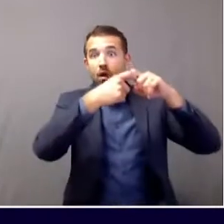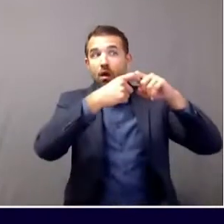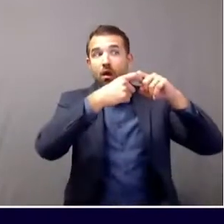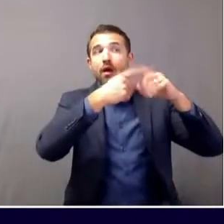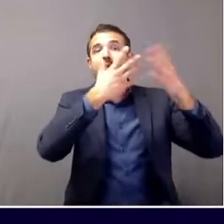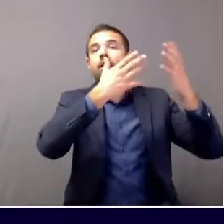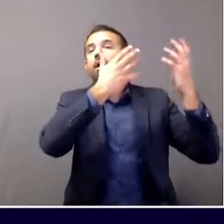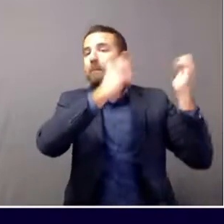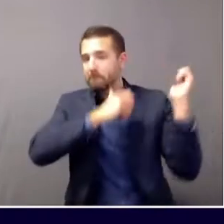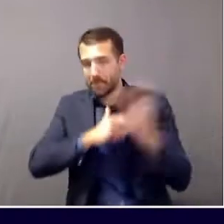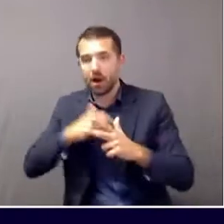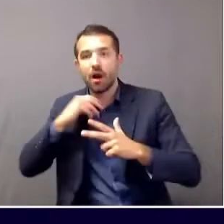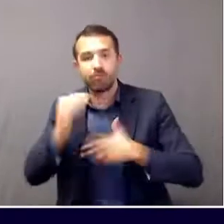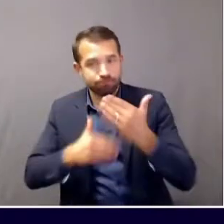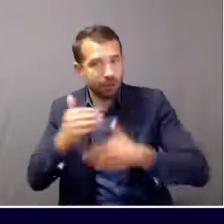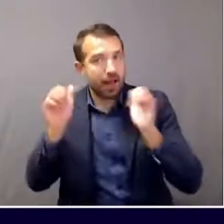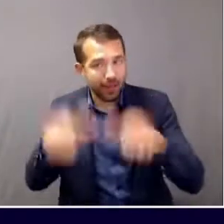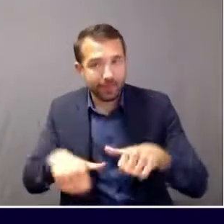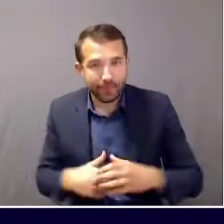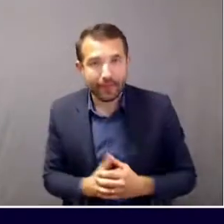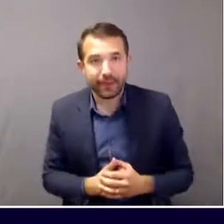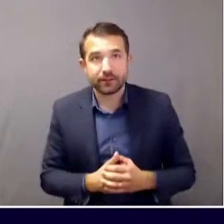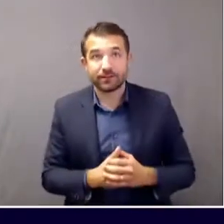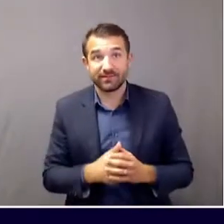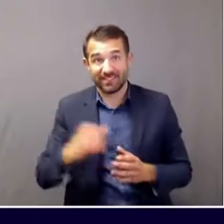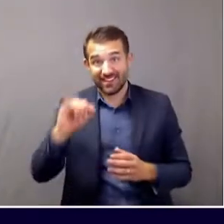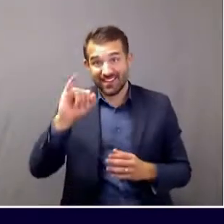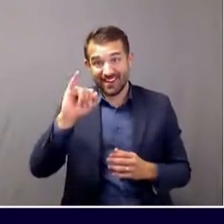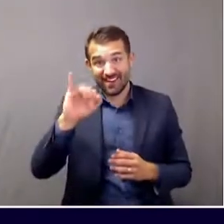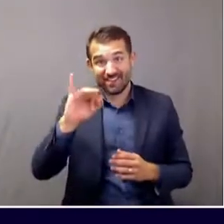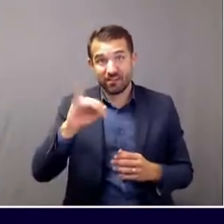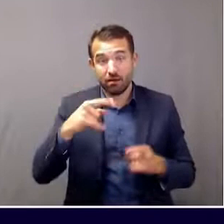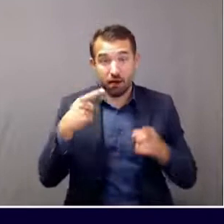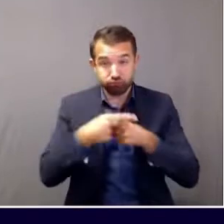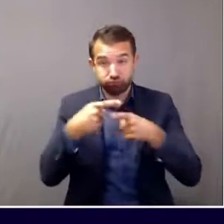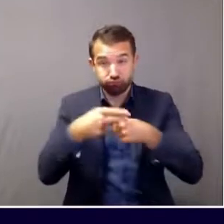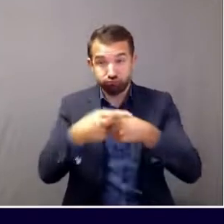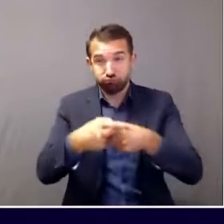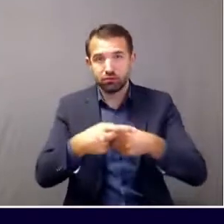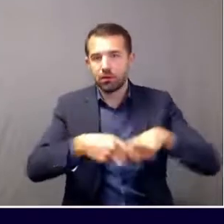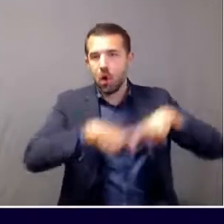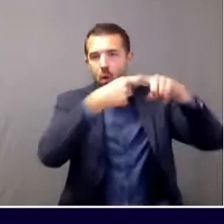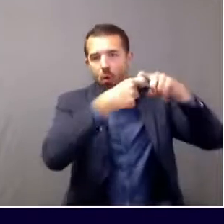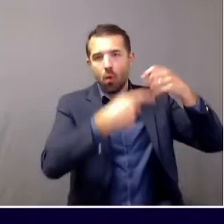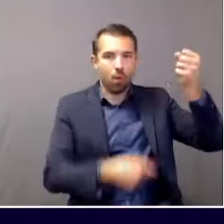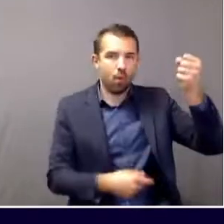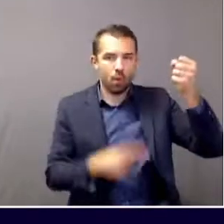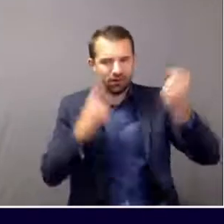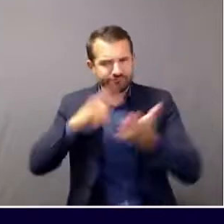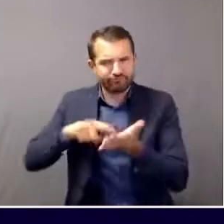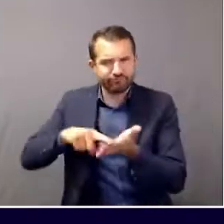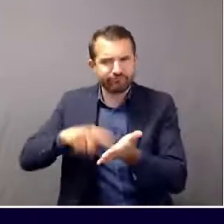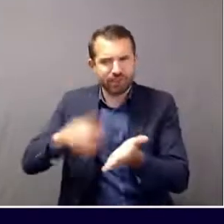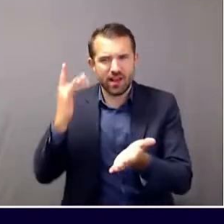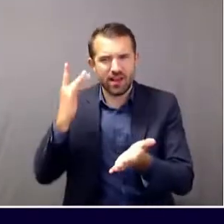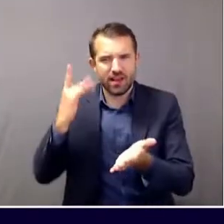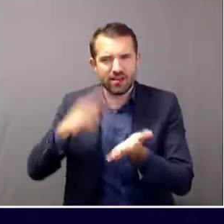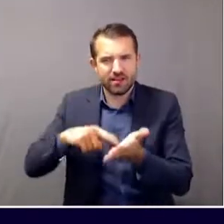plausibly related it might be the answers to these things are